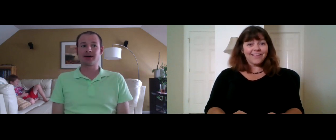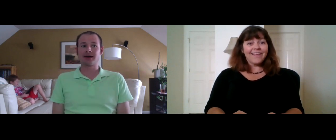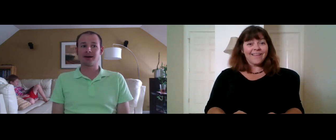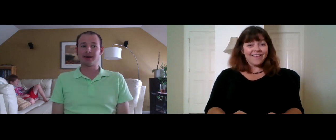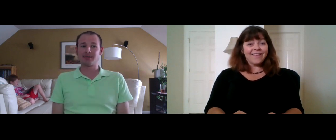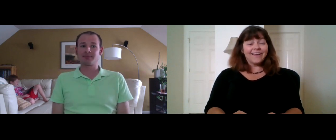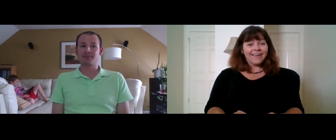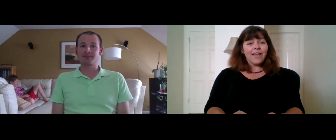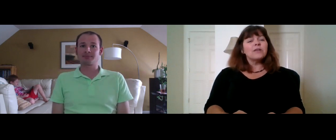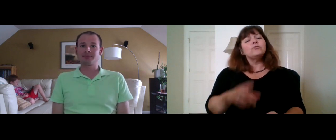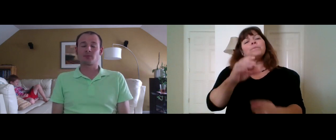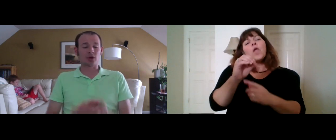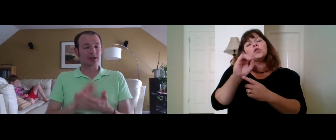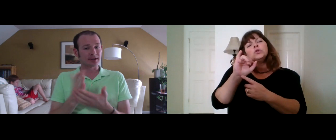different activities...or cooking